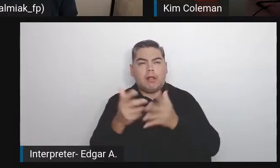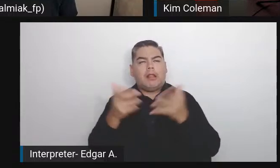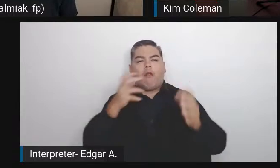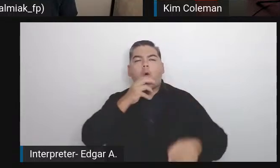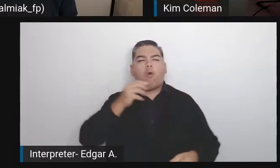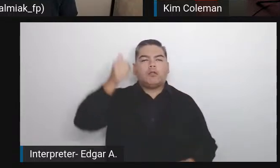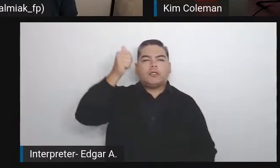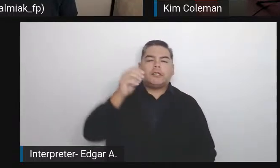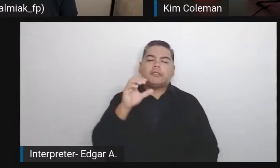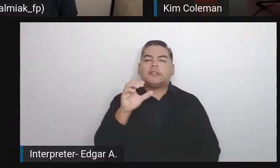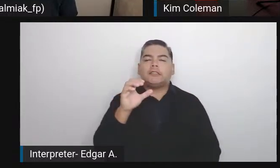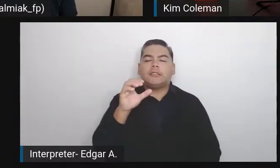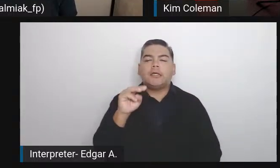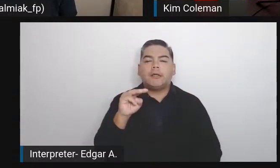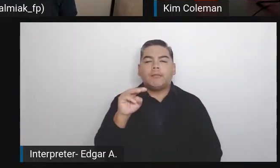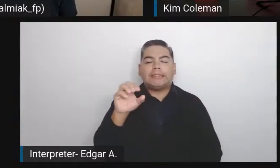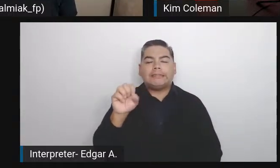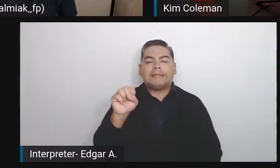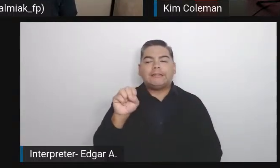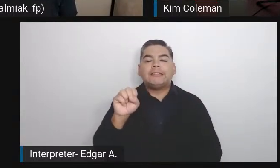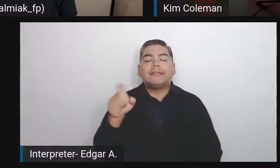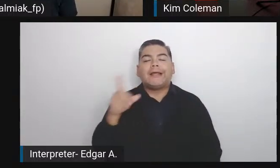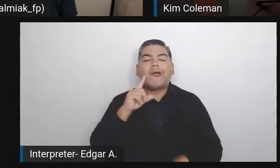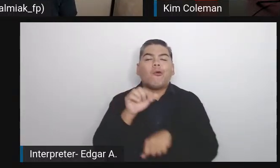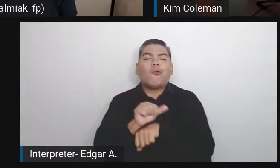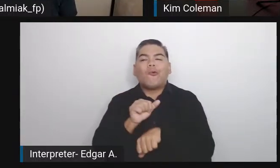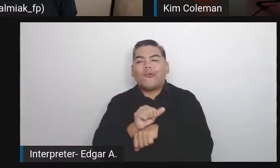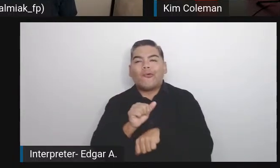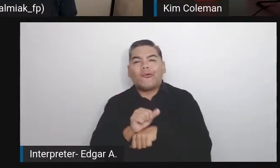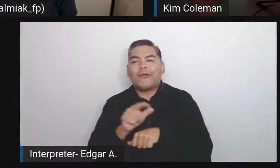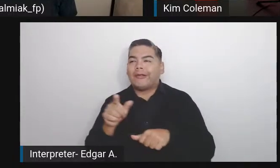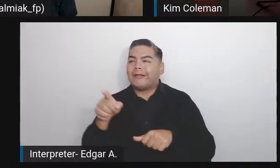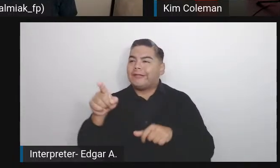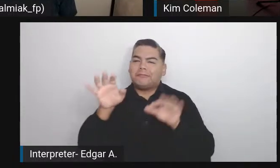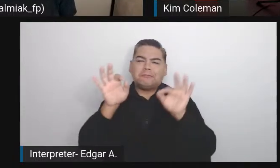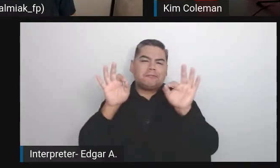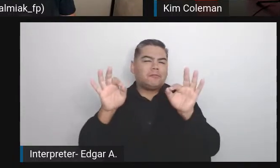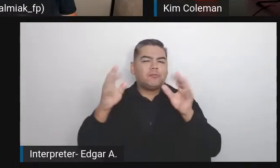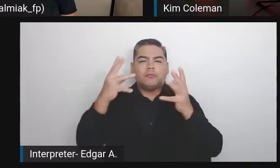I think with all the CMS out there,